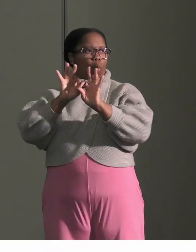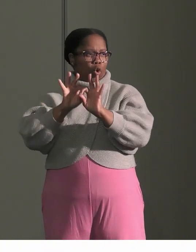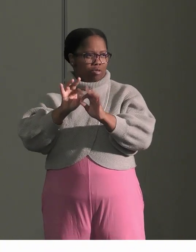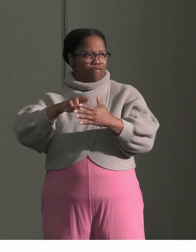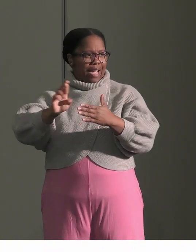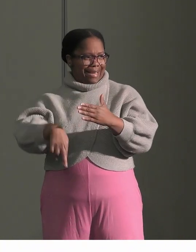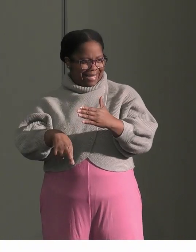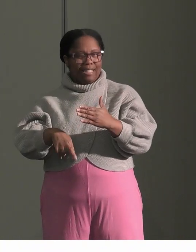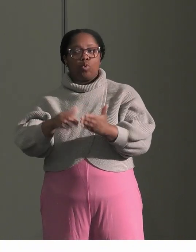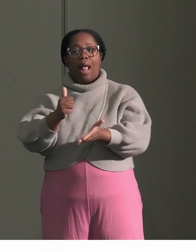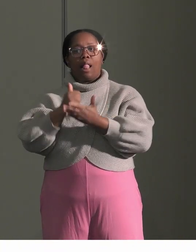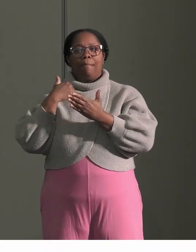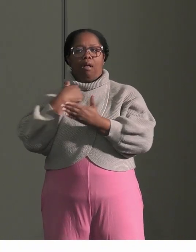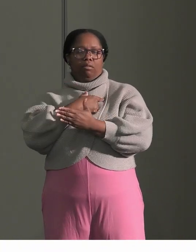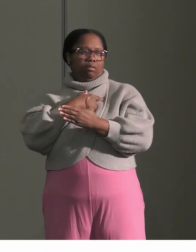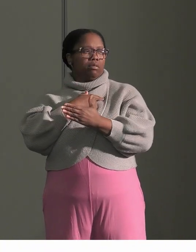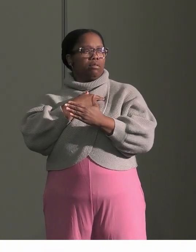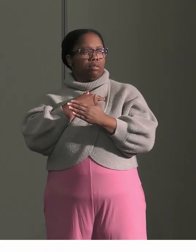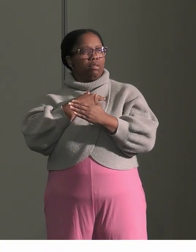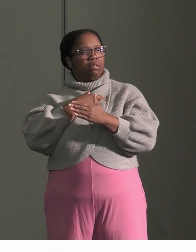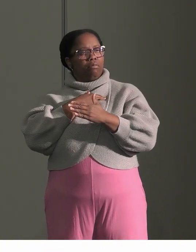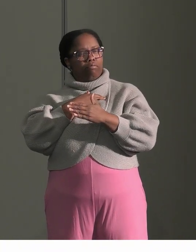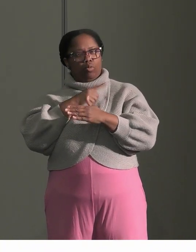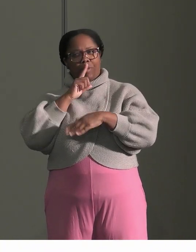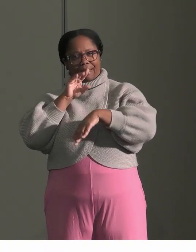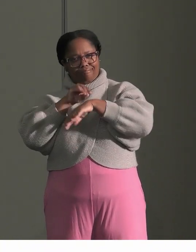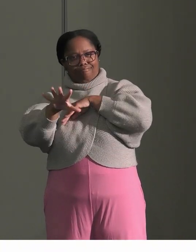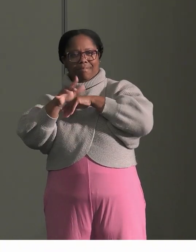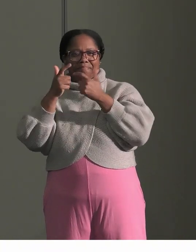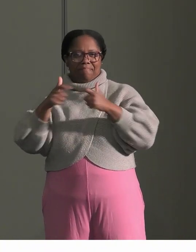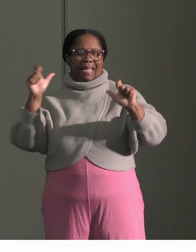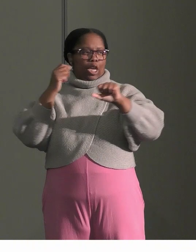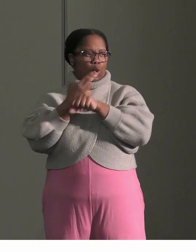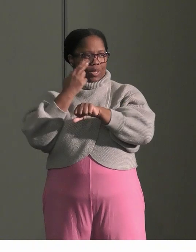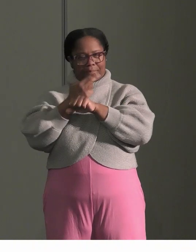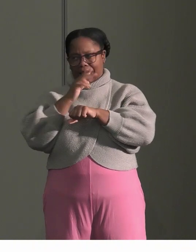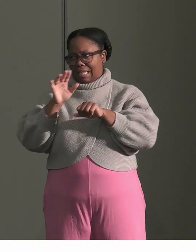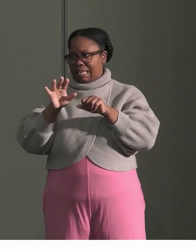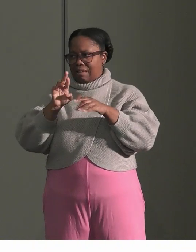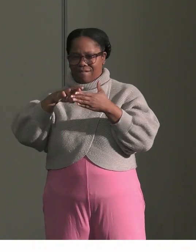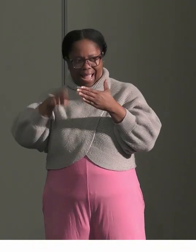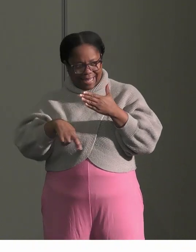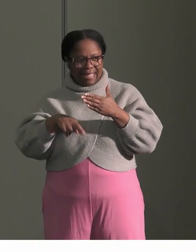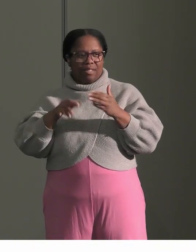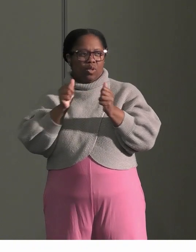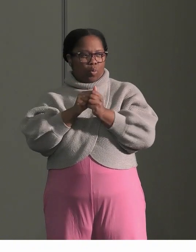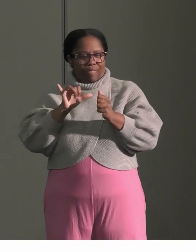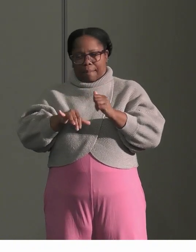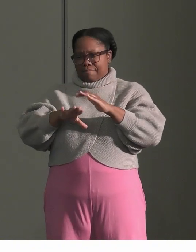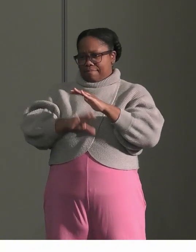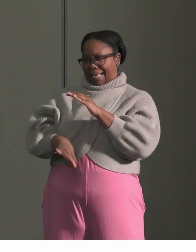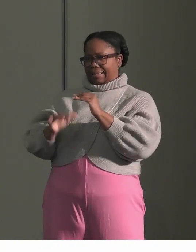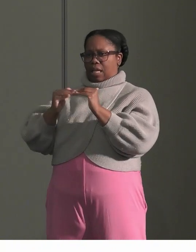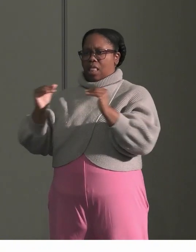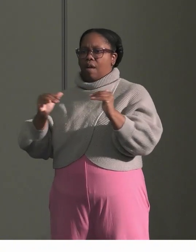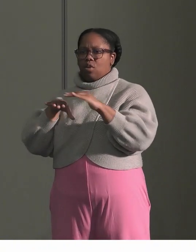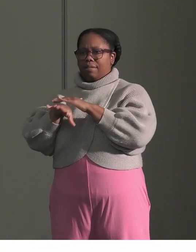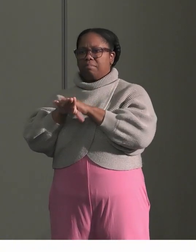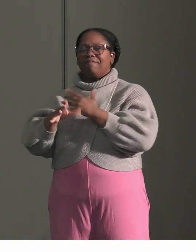the bigger usability findings you could get when the basic kind of level of accessibility is met.